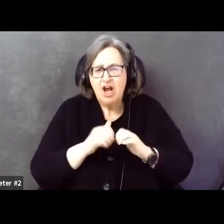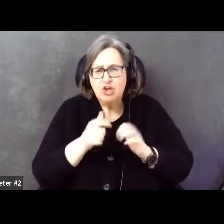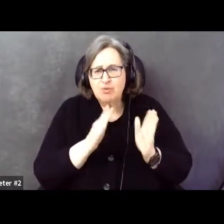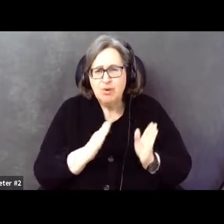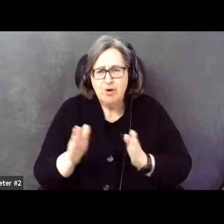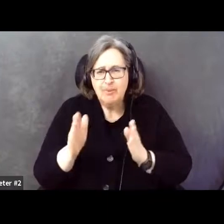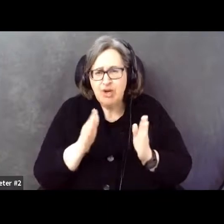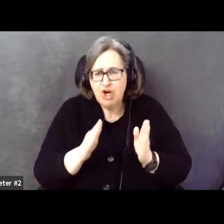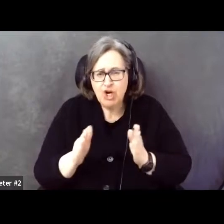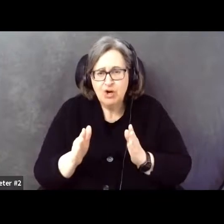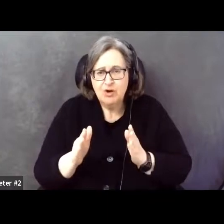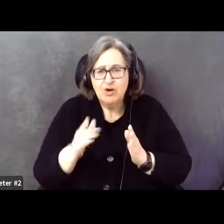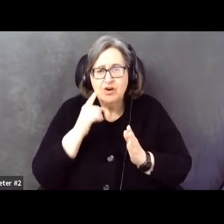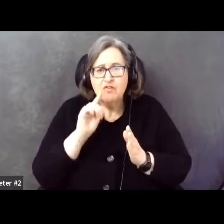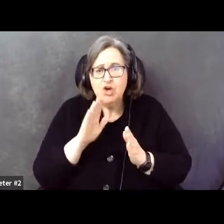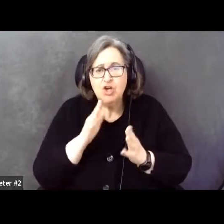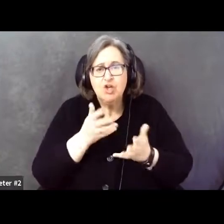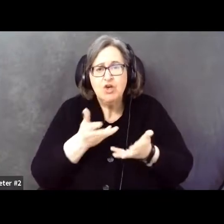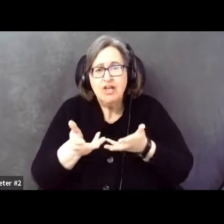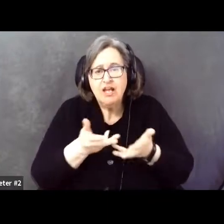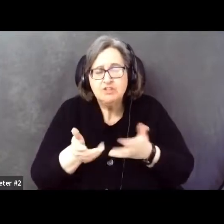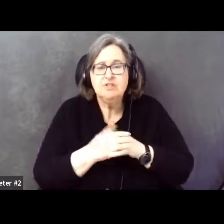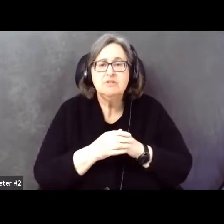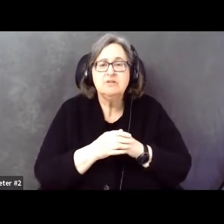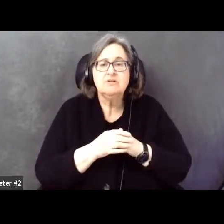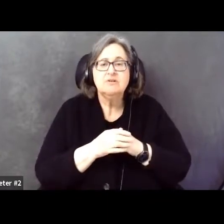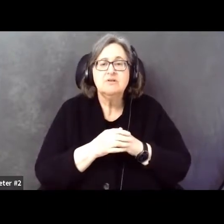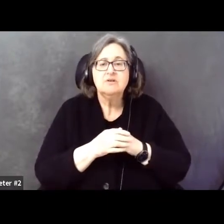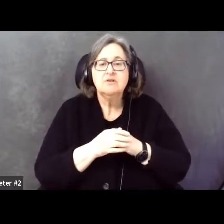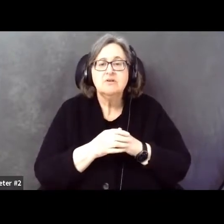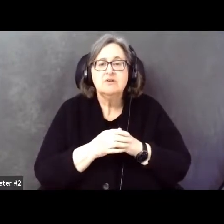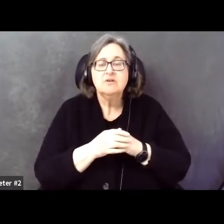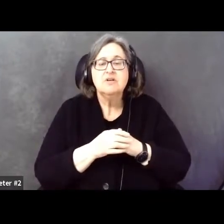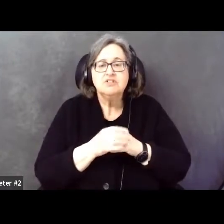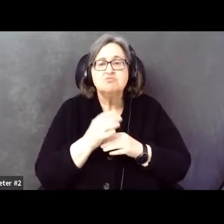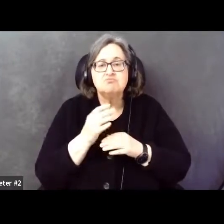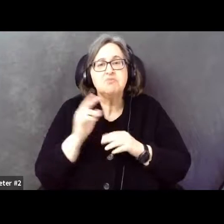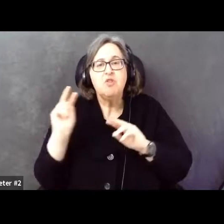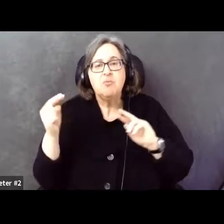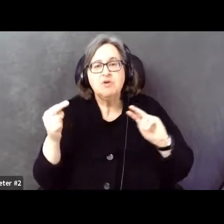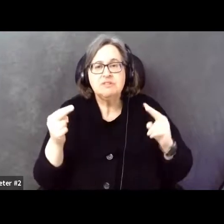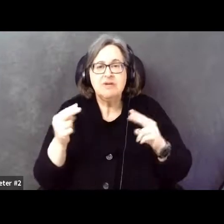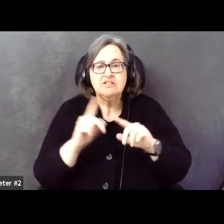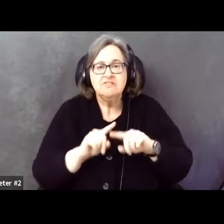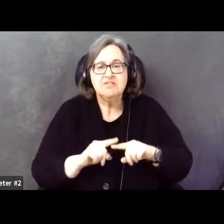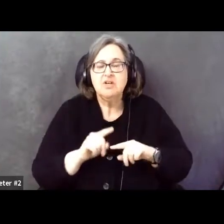for your engagement and say taking it from both sides. Very exciting session. It should